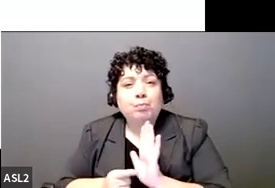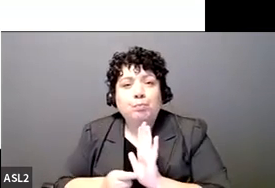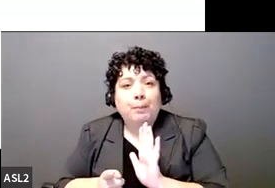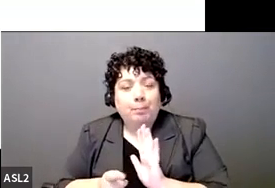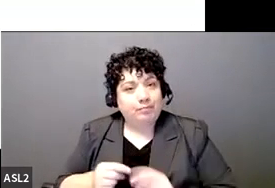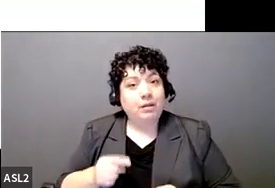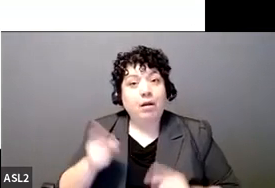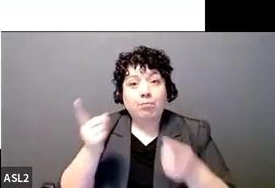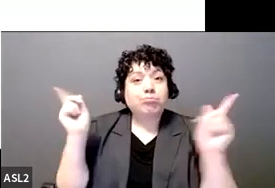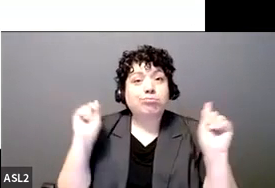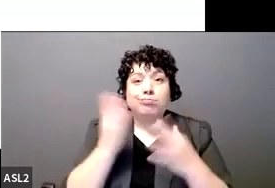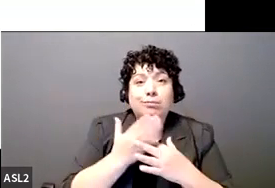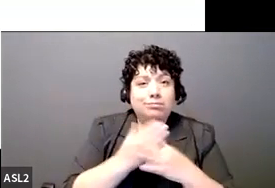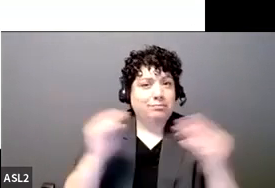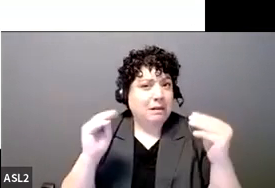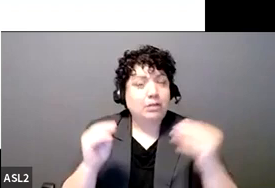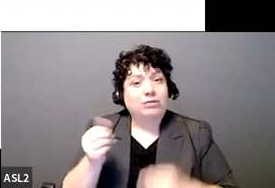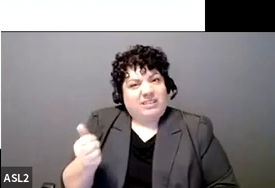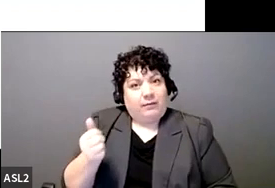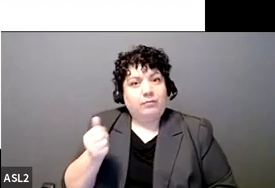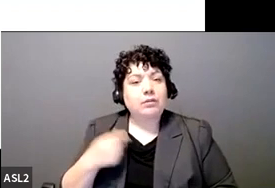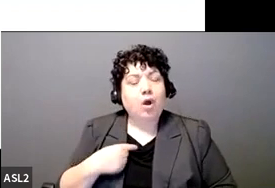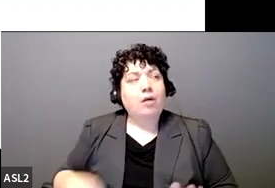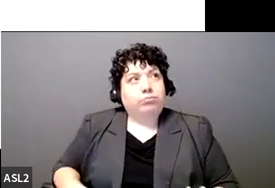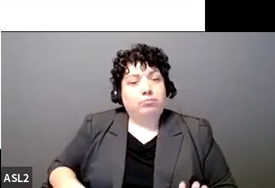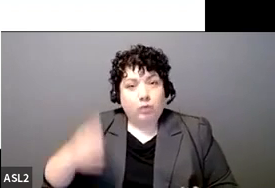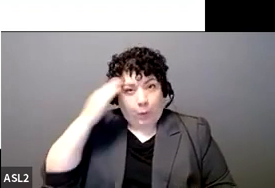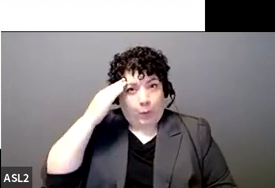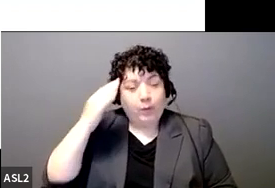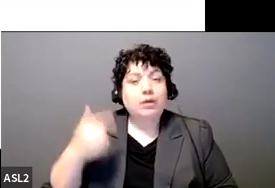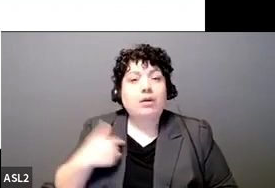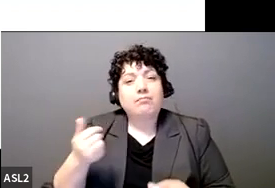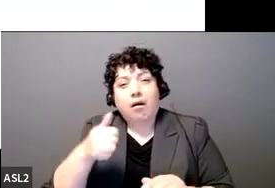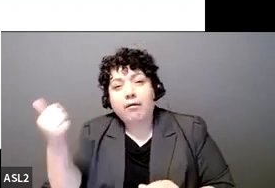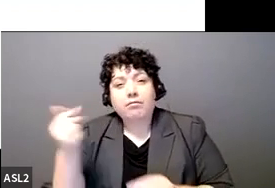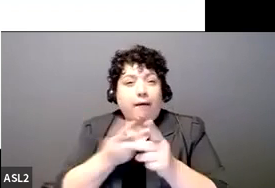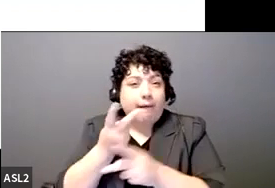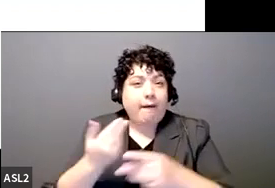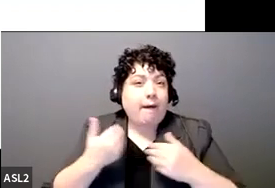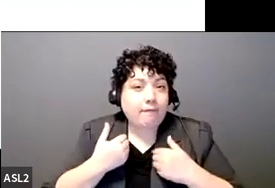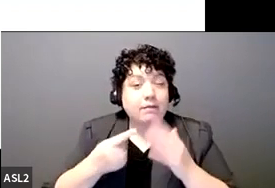the type he wanted it gives a little beat there's also other types of like me if you can't hear well